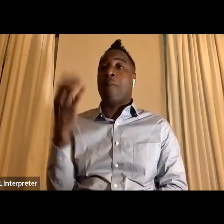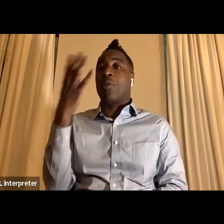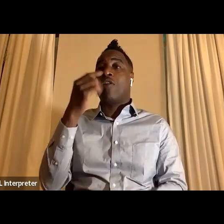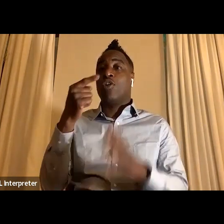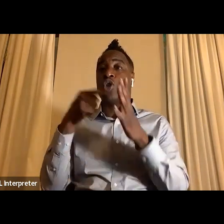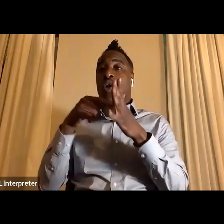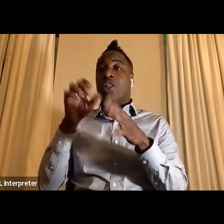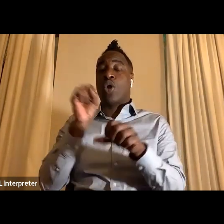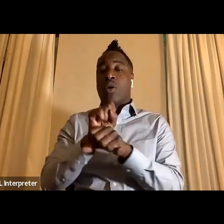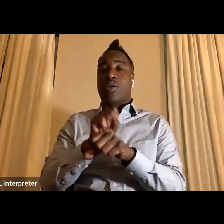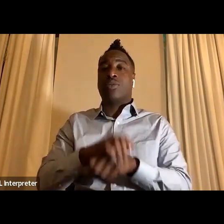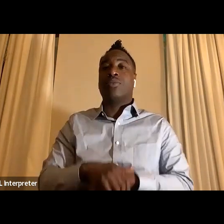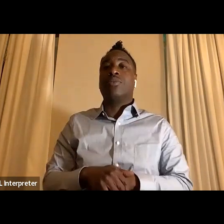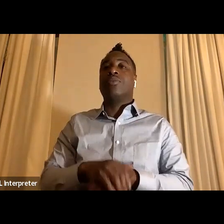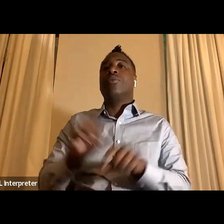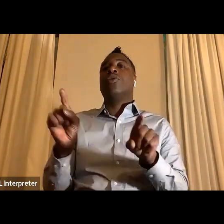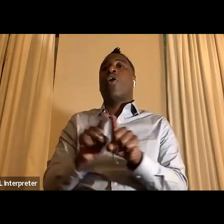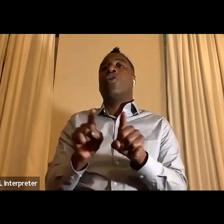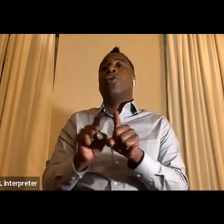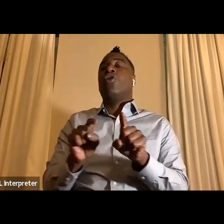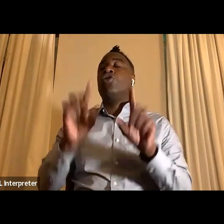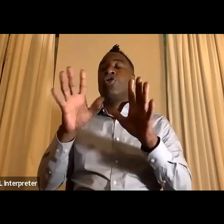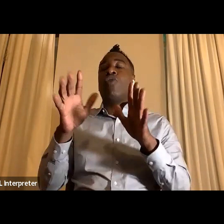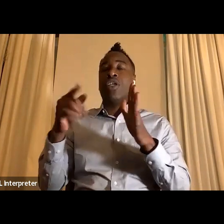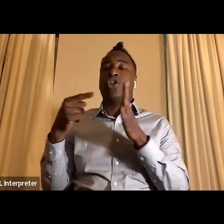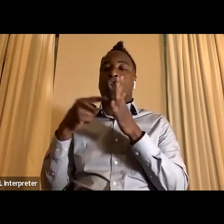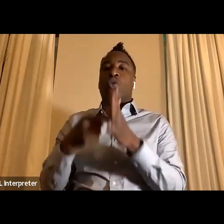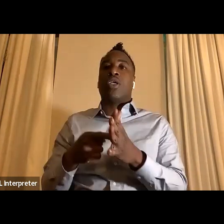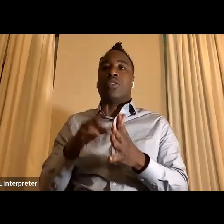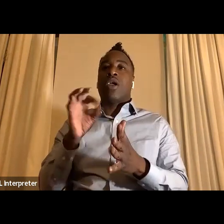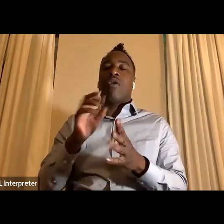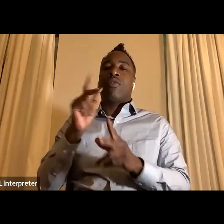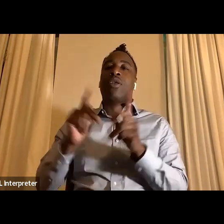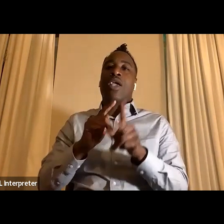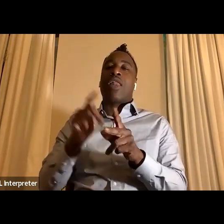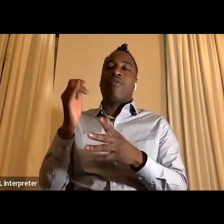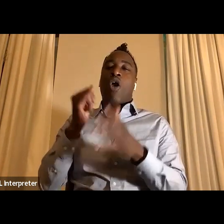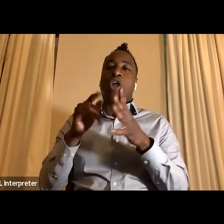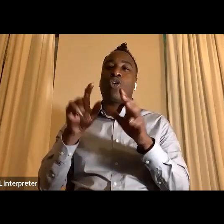And it also is just a great showcasing of the type of artists that can be found in Baltimore.